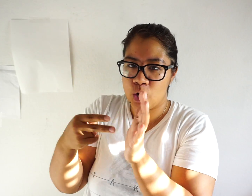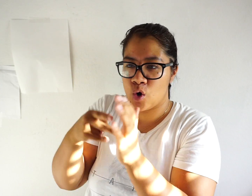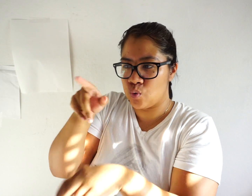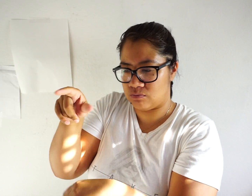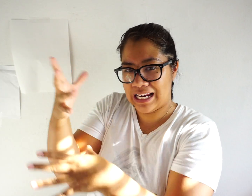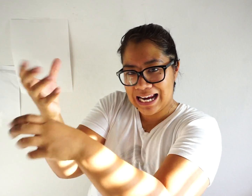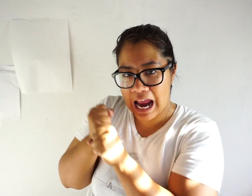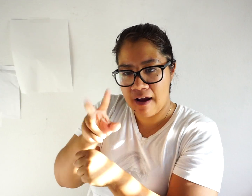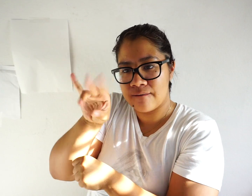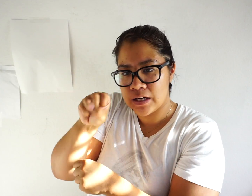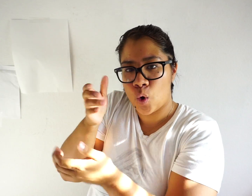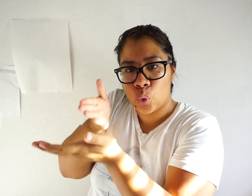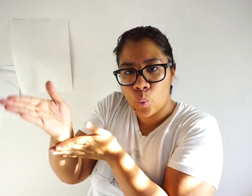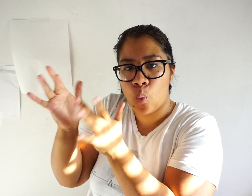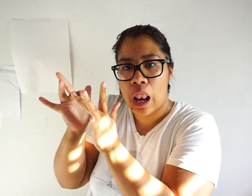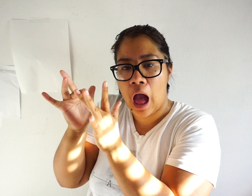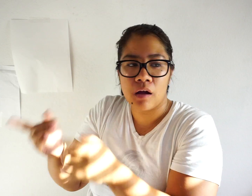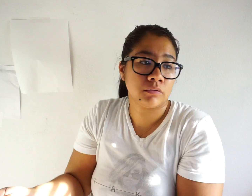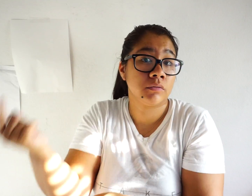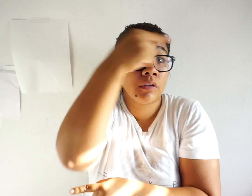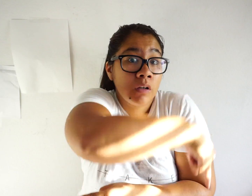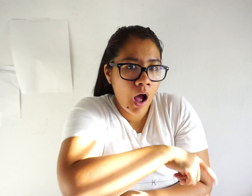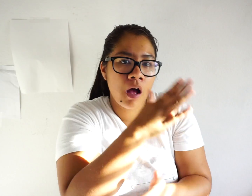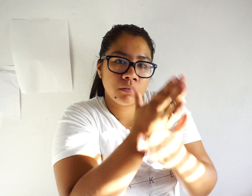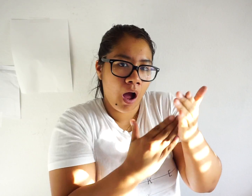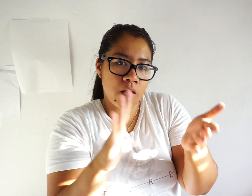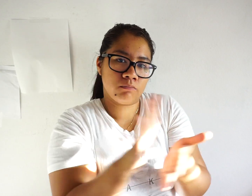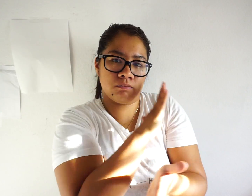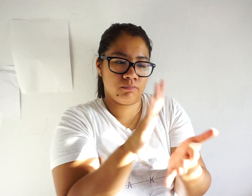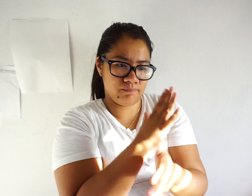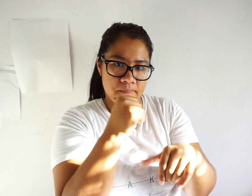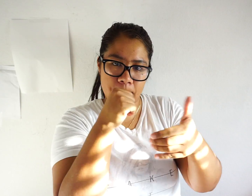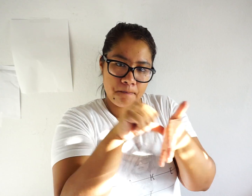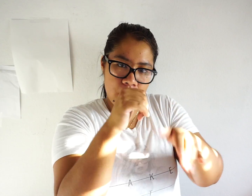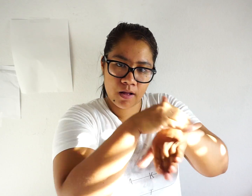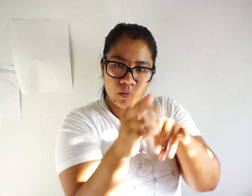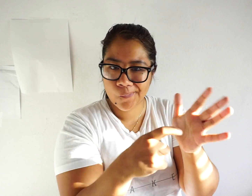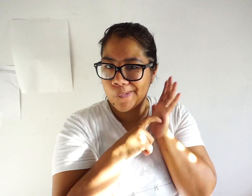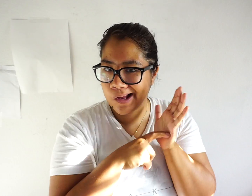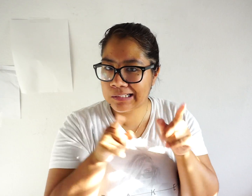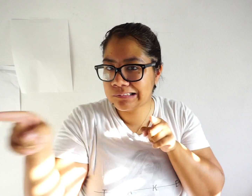So that means you get the visa from online Other is where you send through the paper mail